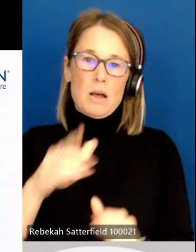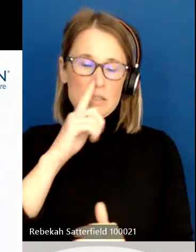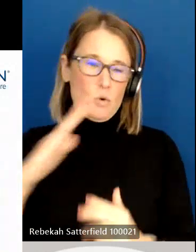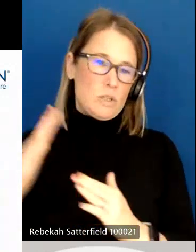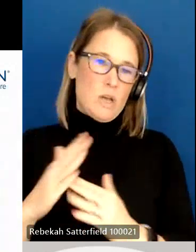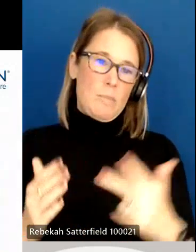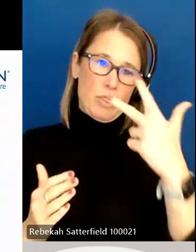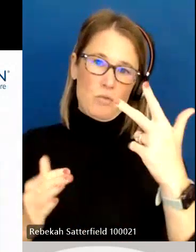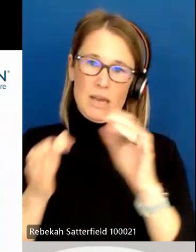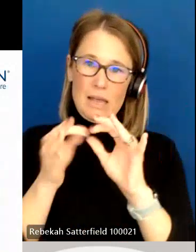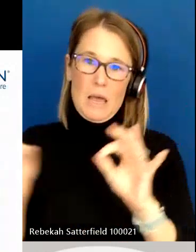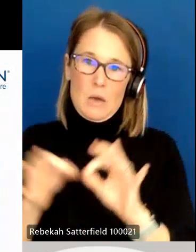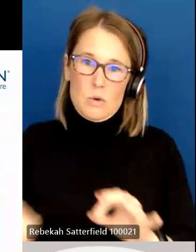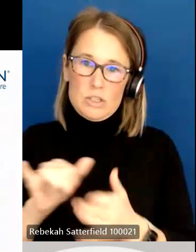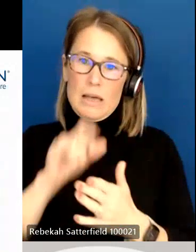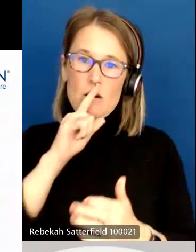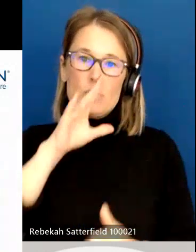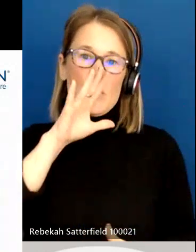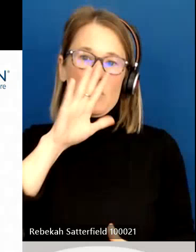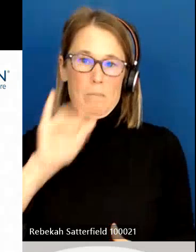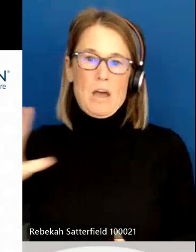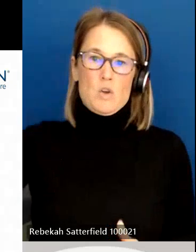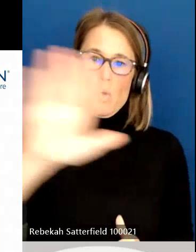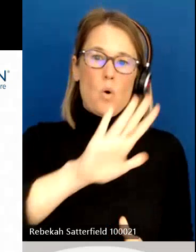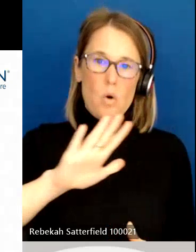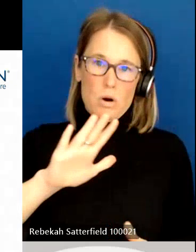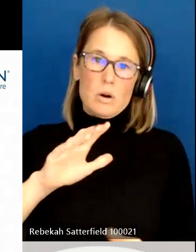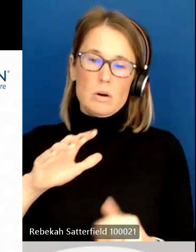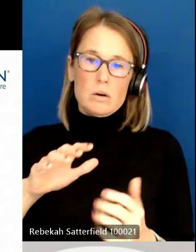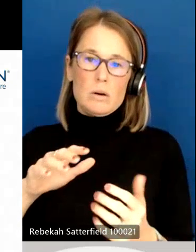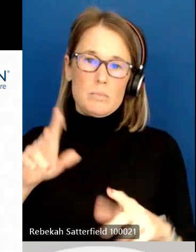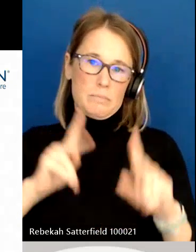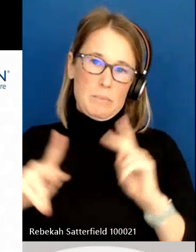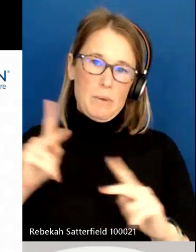spoken by your patient population this would allow if it's Spanish Portuguese and Haitian